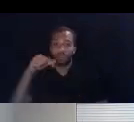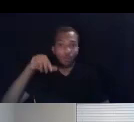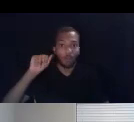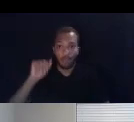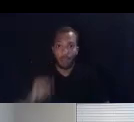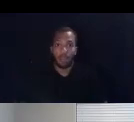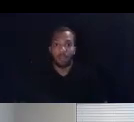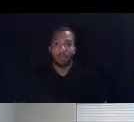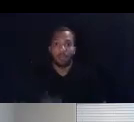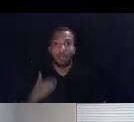We have about two minutes left.